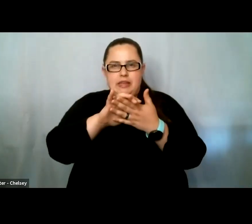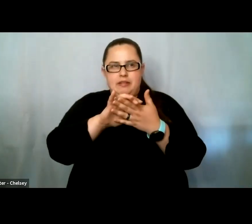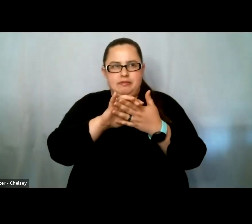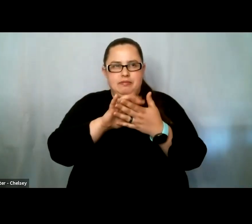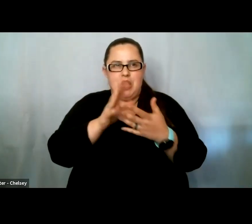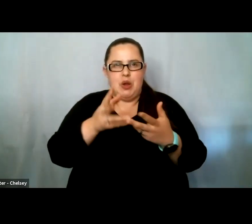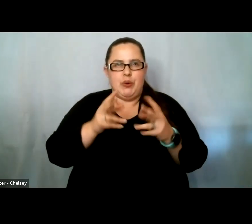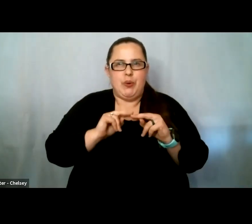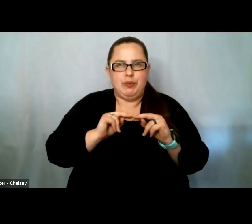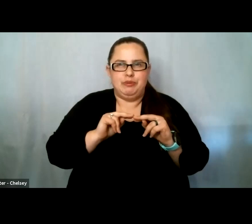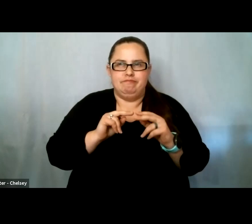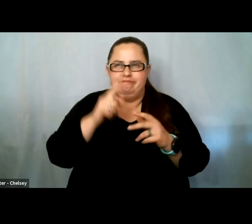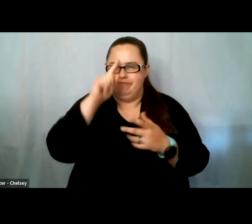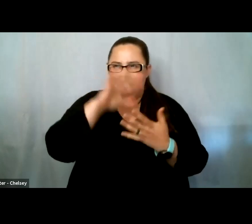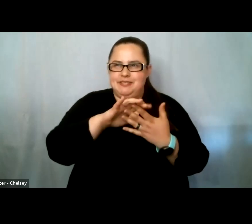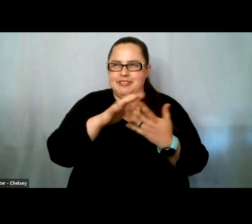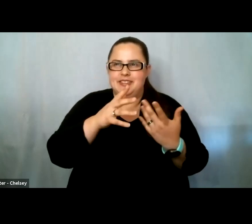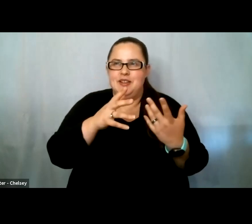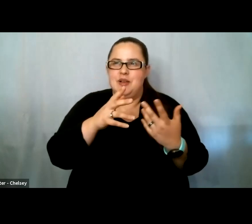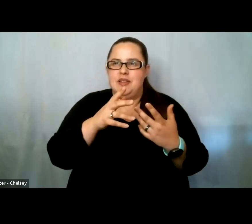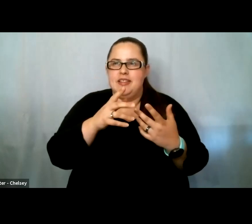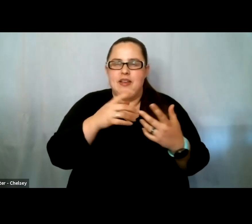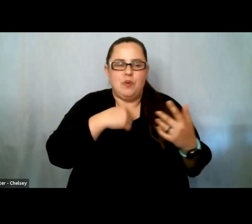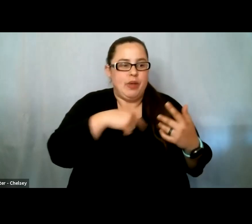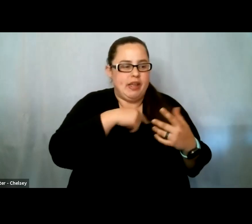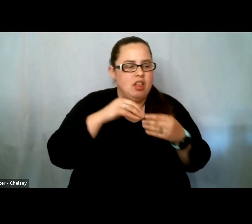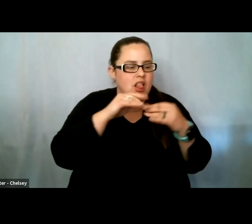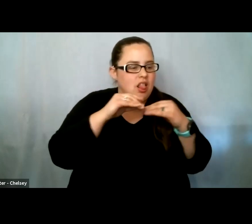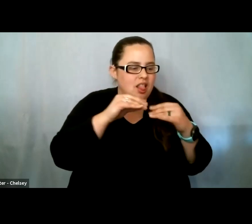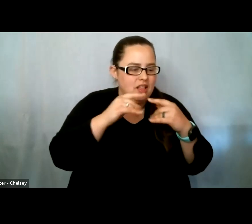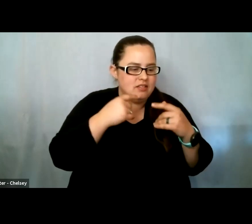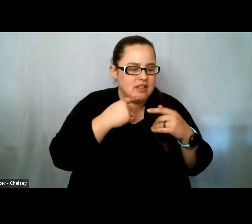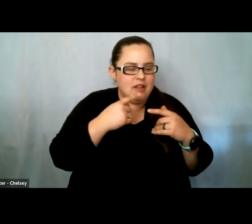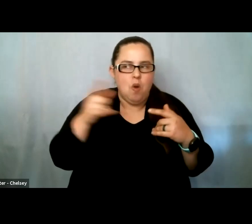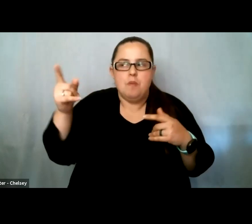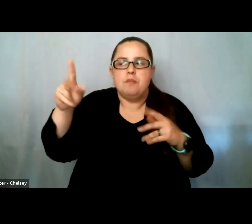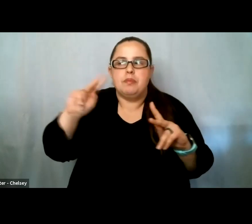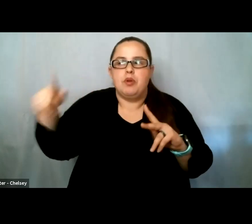mean, our own or what we tell ourselves about this. And we kind of forget that, that people